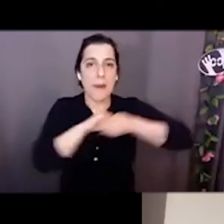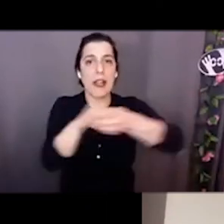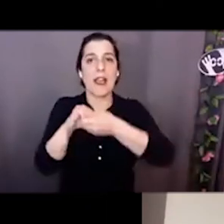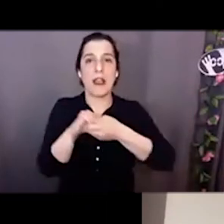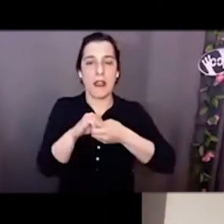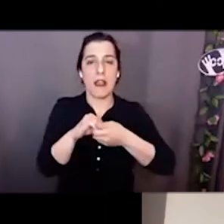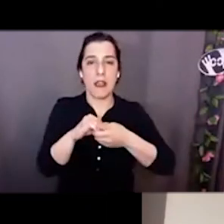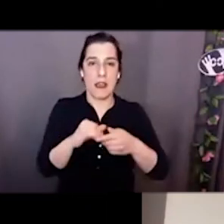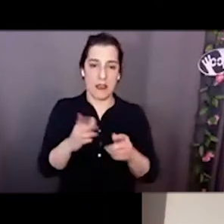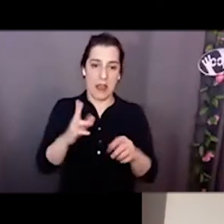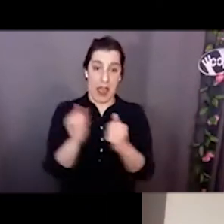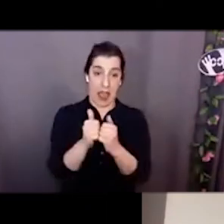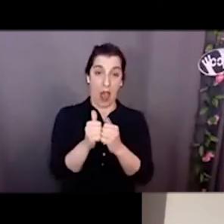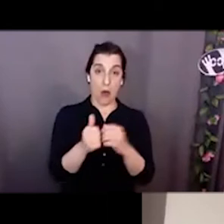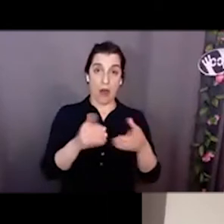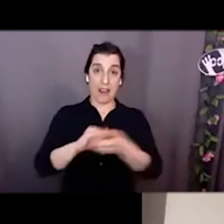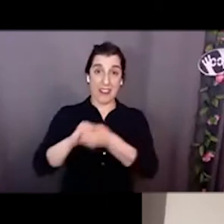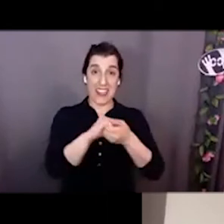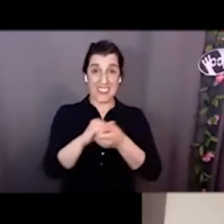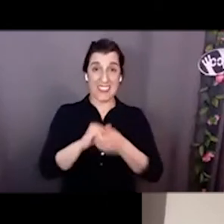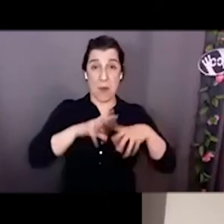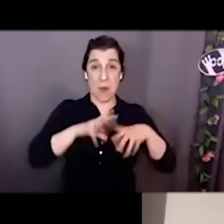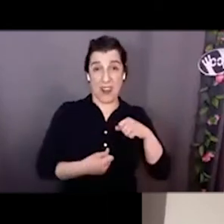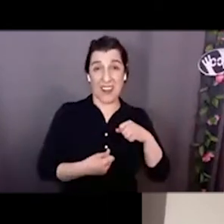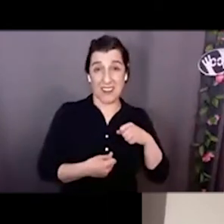And they connect the current crisis of Coby 19 with the uh,